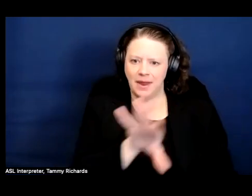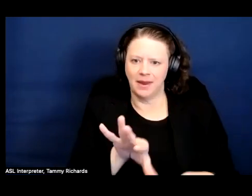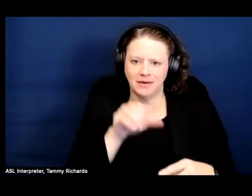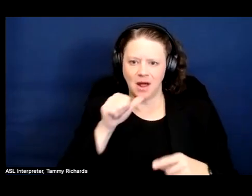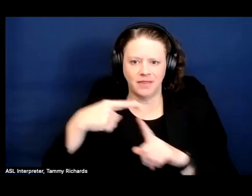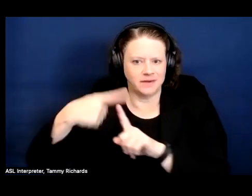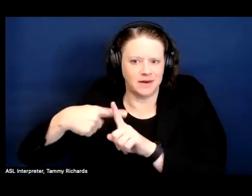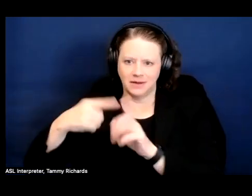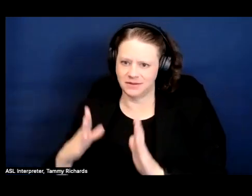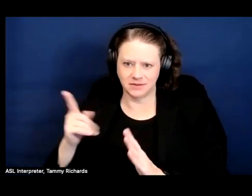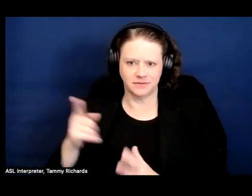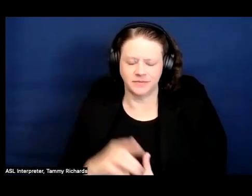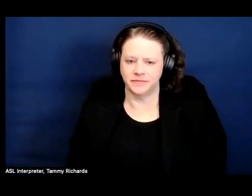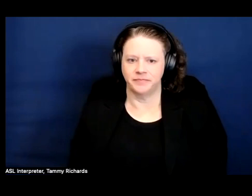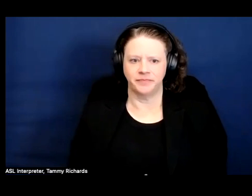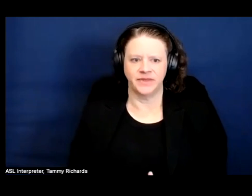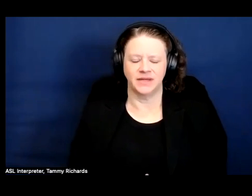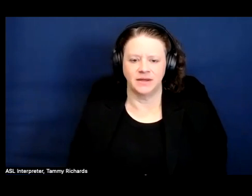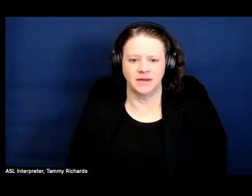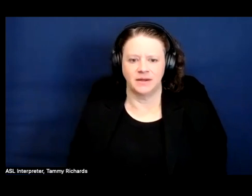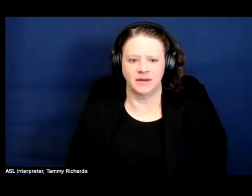the momentum is towards having this type of protection.